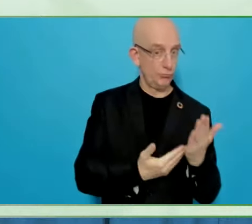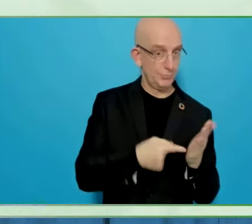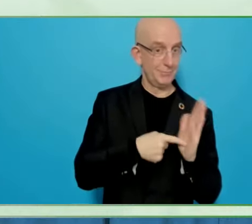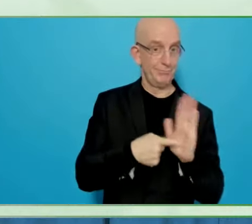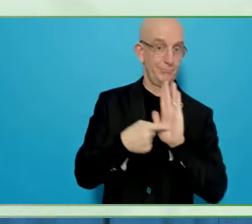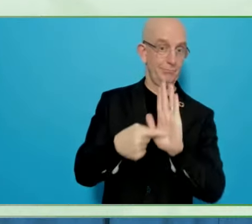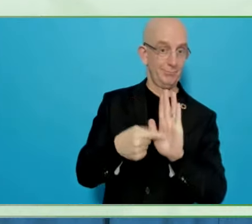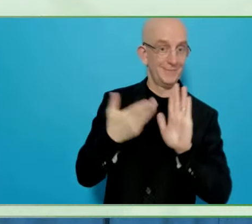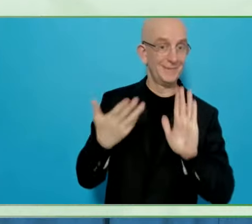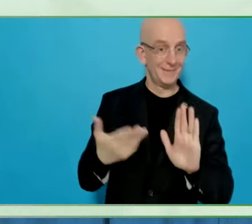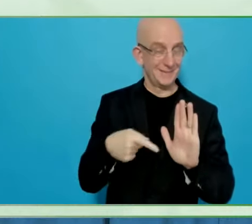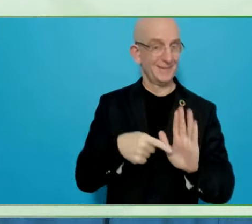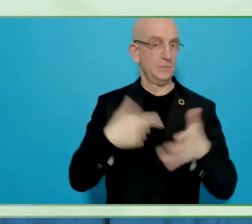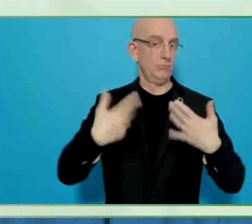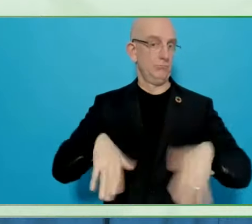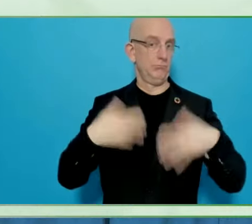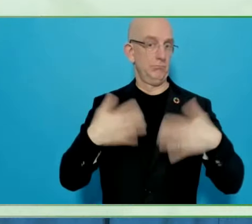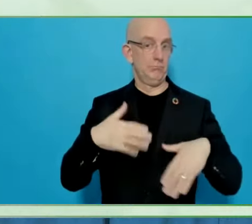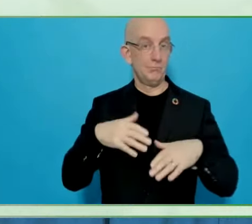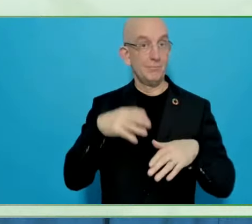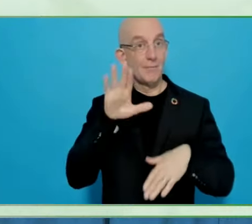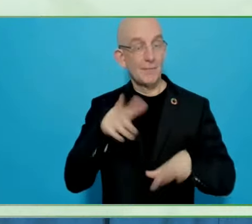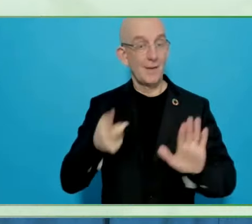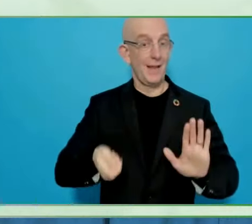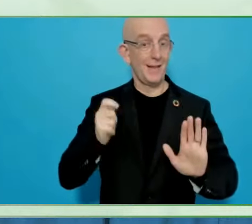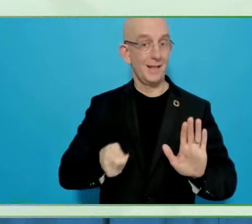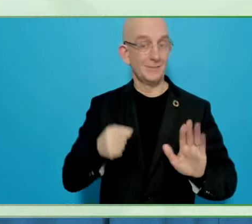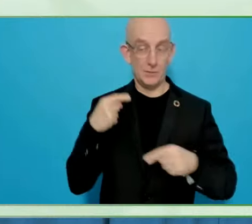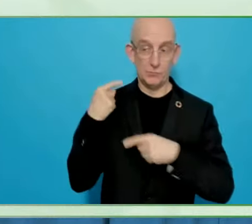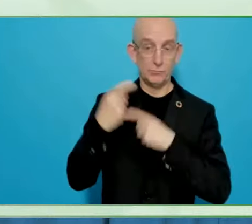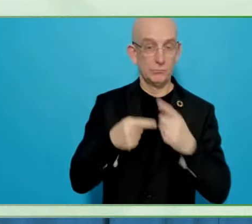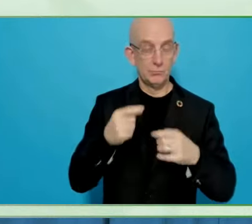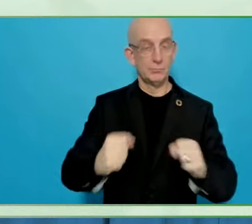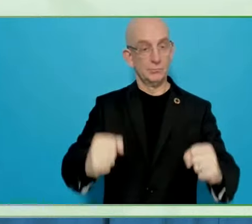accessibility because it really puts clear obligations on products